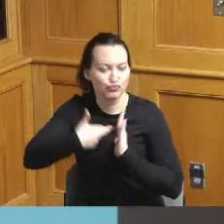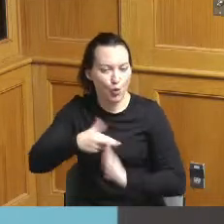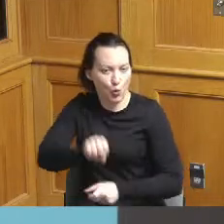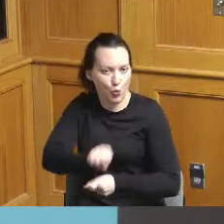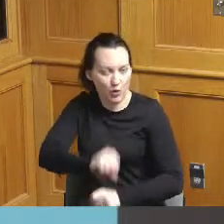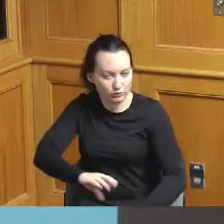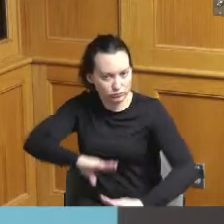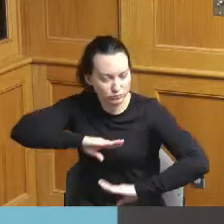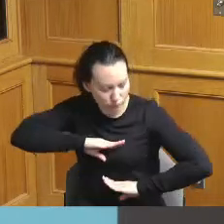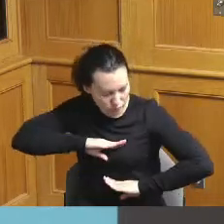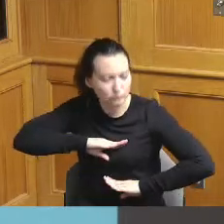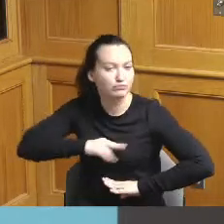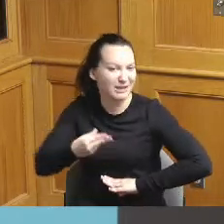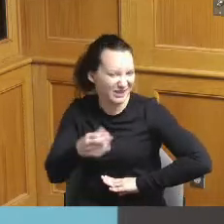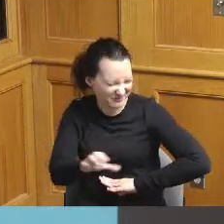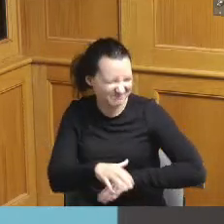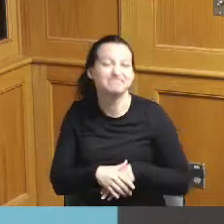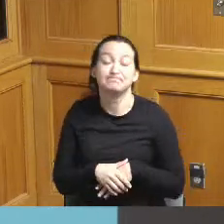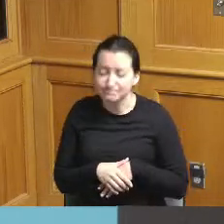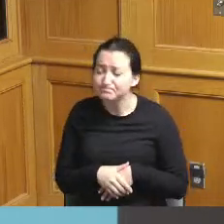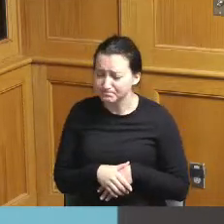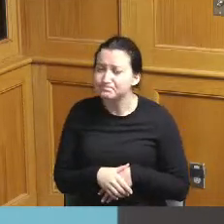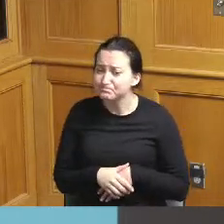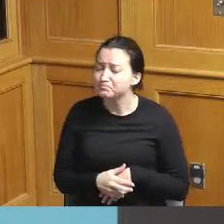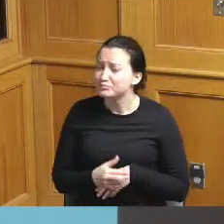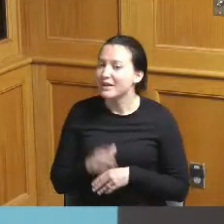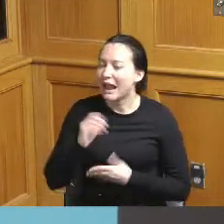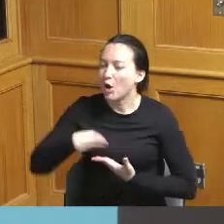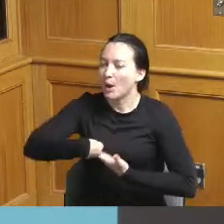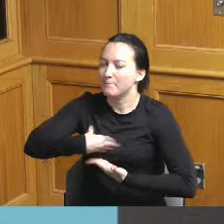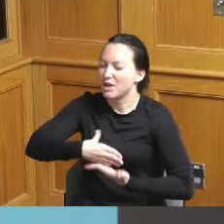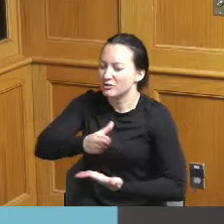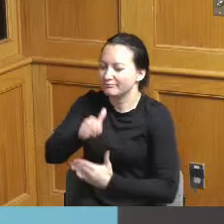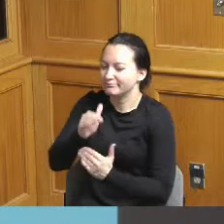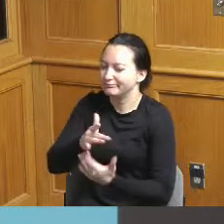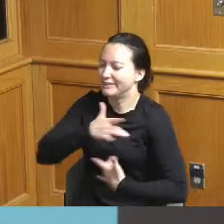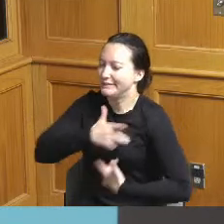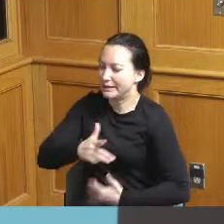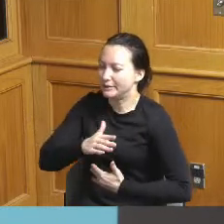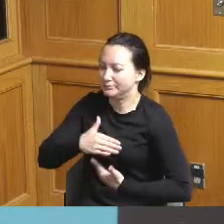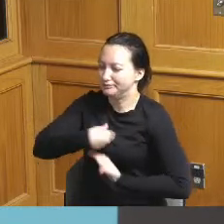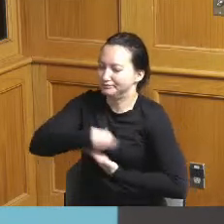we need to do for Hamilton County so we that's how that budget is built typically the overall